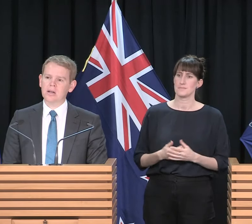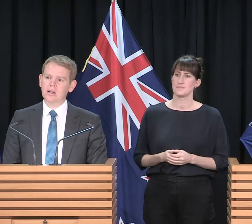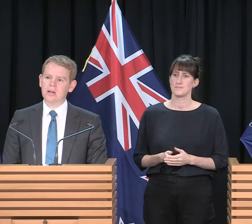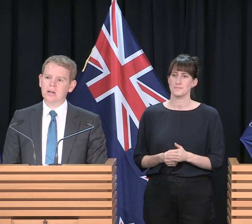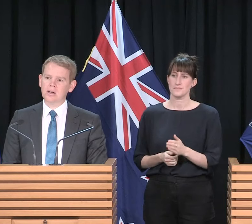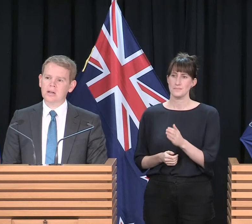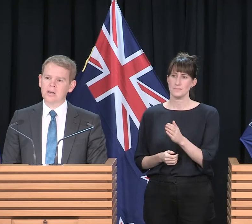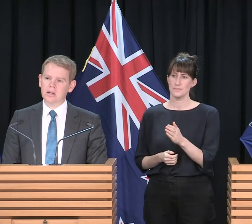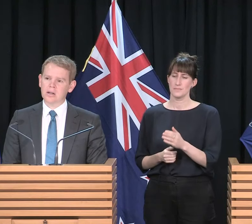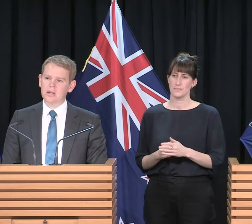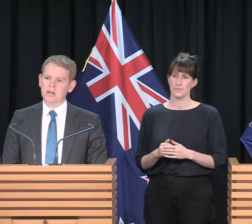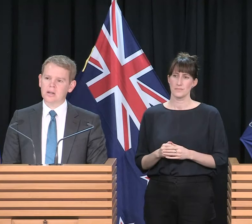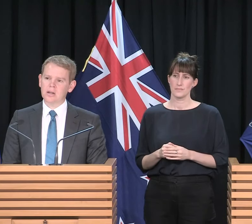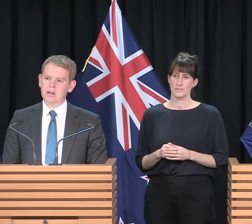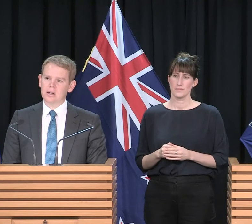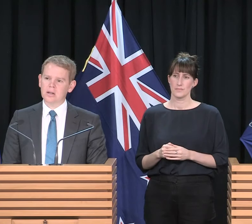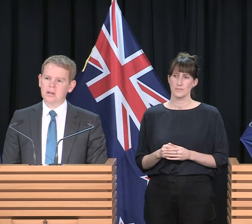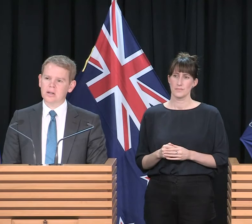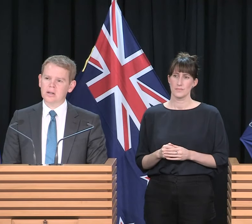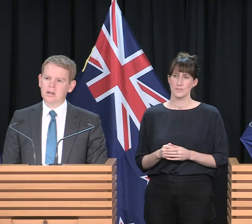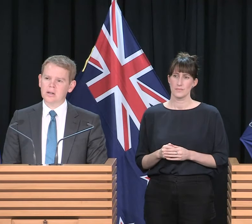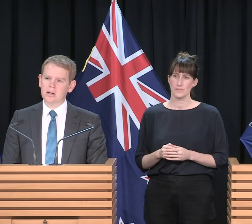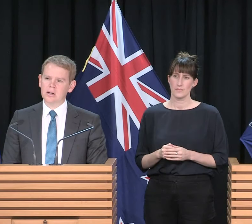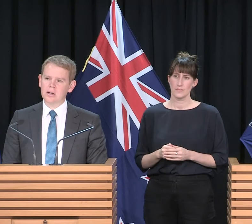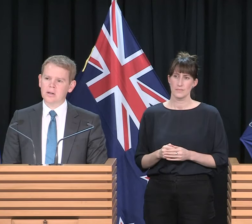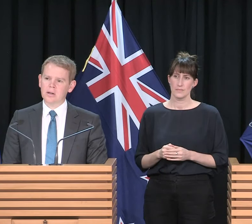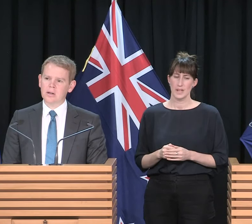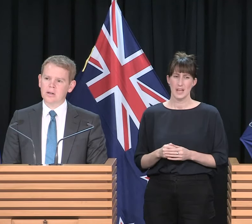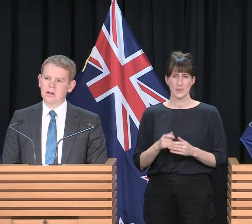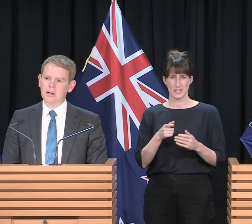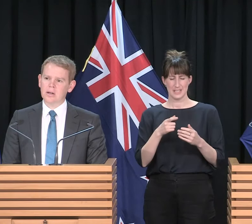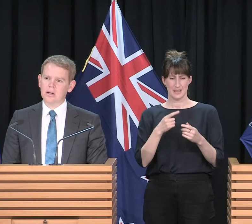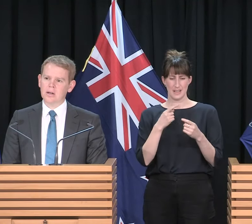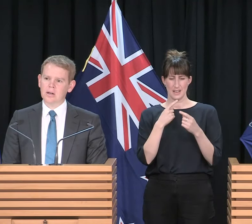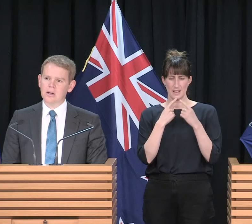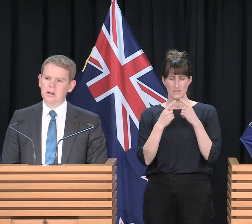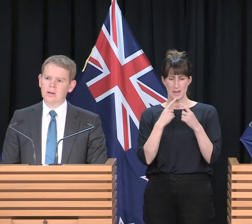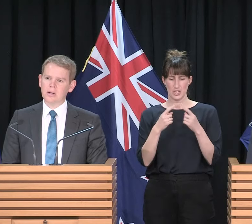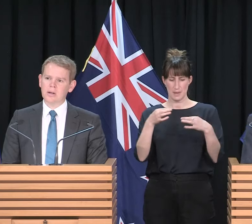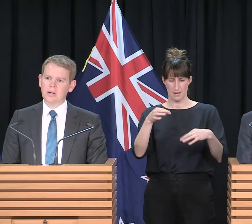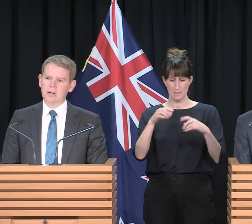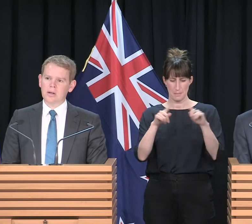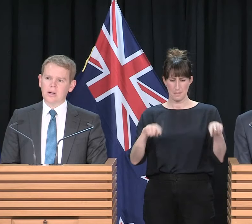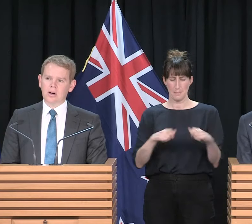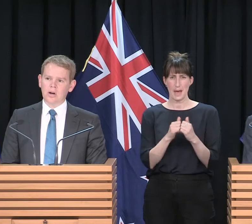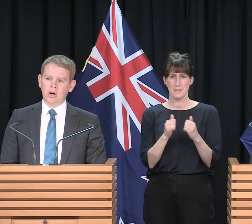swabs in total taken. All but 7 have now been processed and all have returned a negative